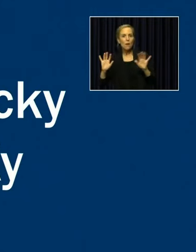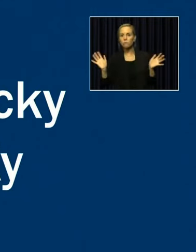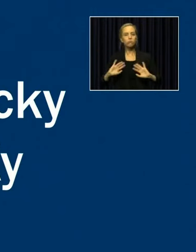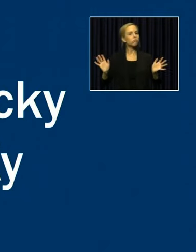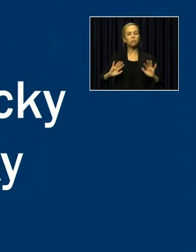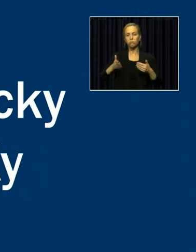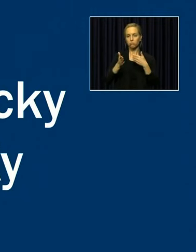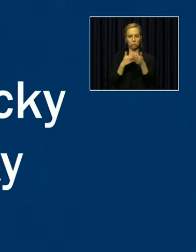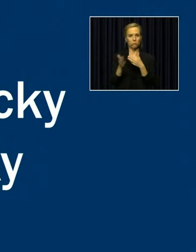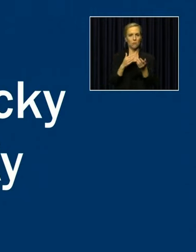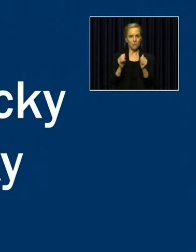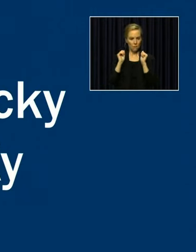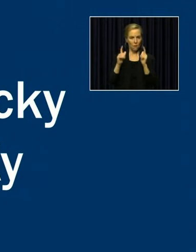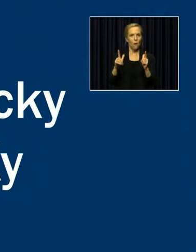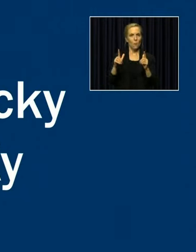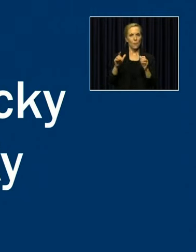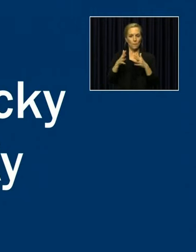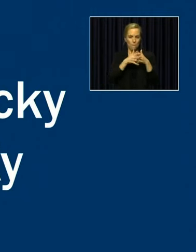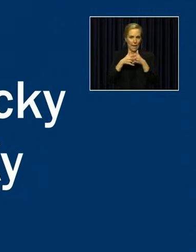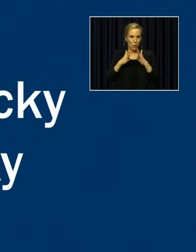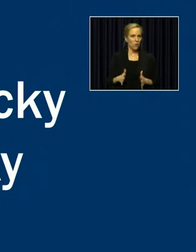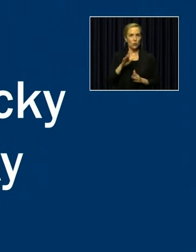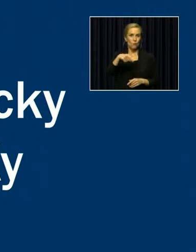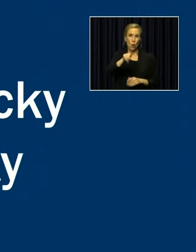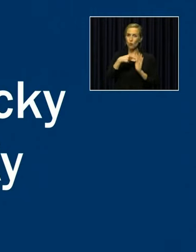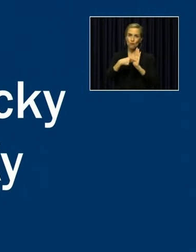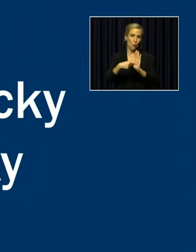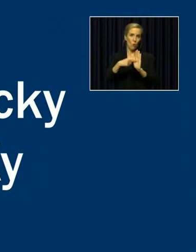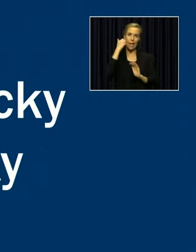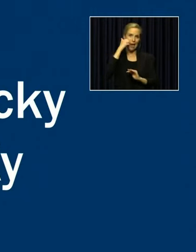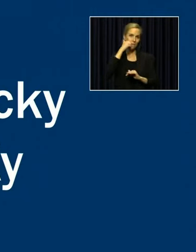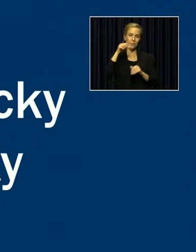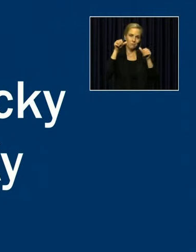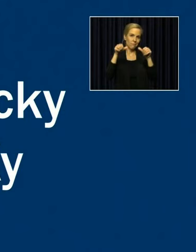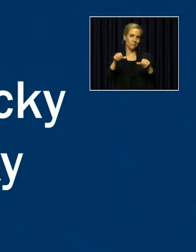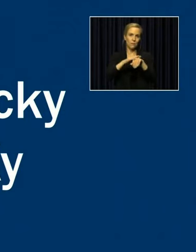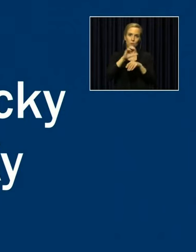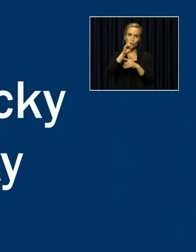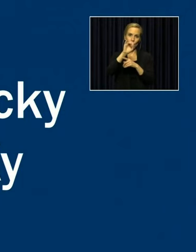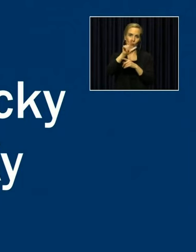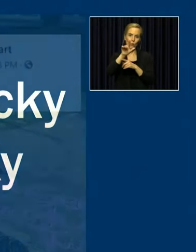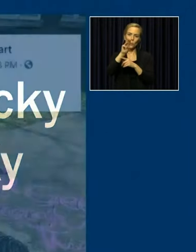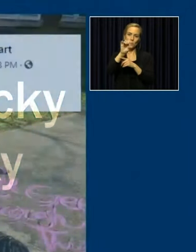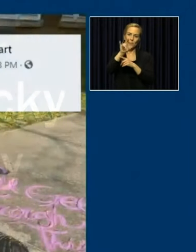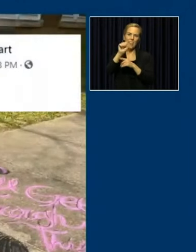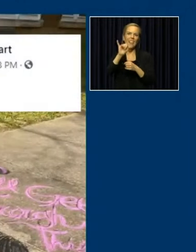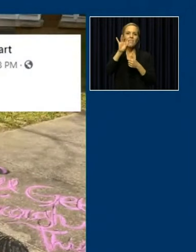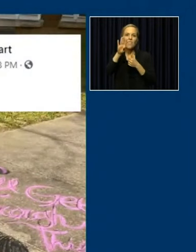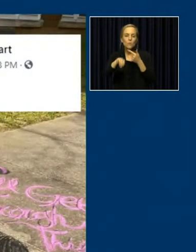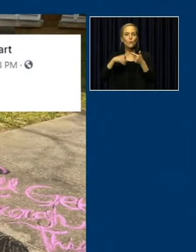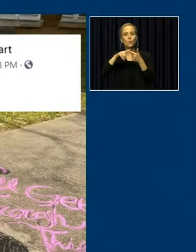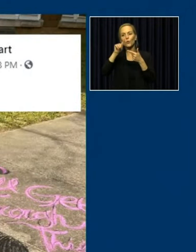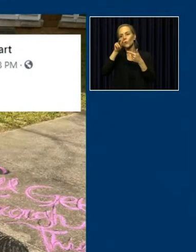IT, AND WE PROBABLY POSTED FIVE, BUT THEN THE NUMBER OF PICTURES THAT CAME IN FROM ALL OVER